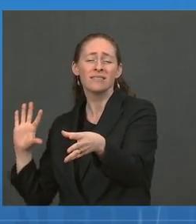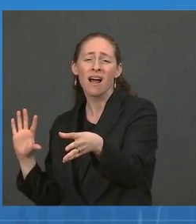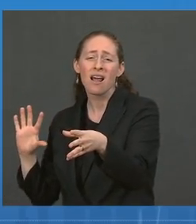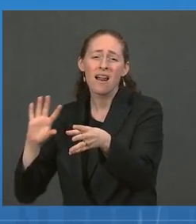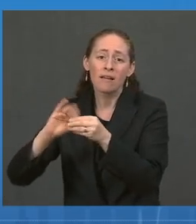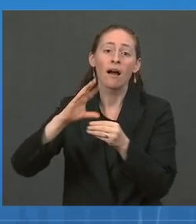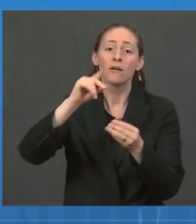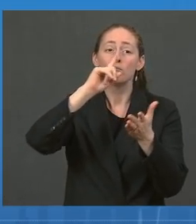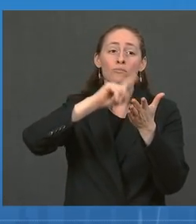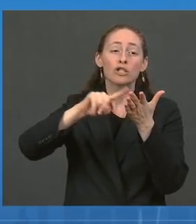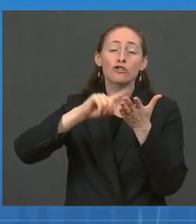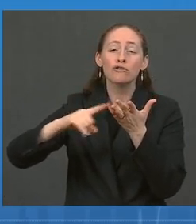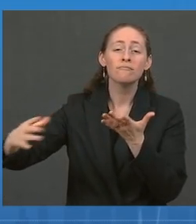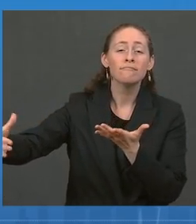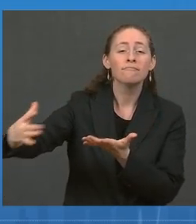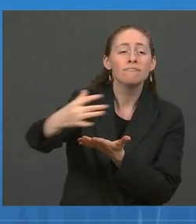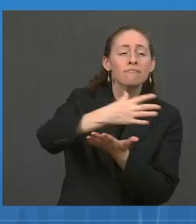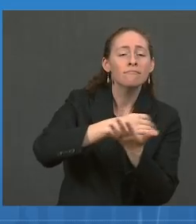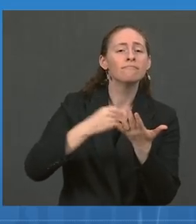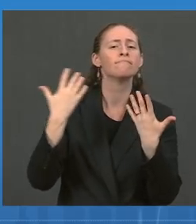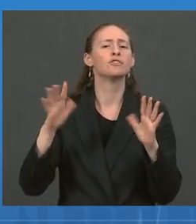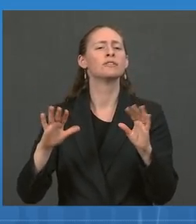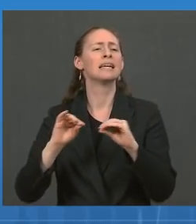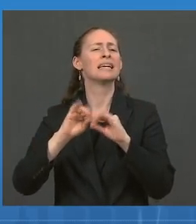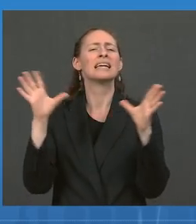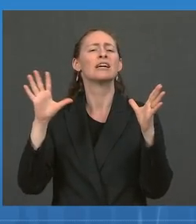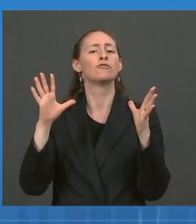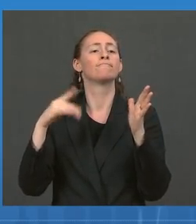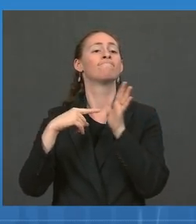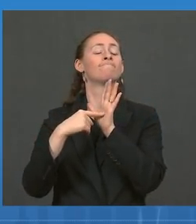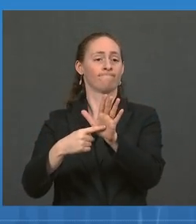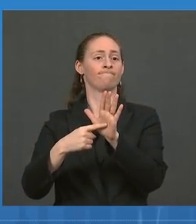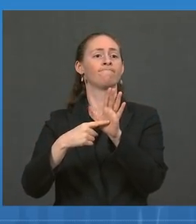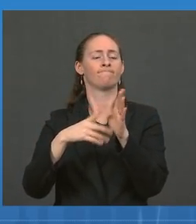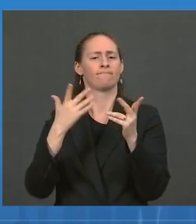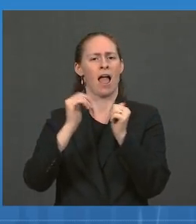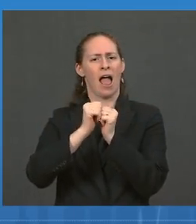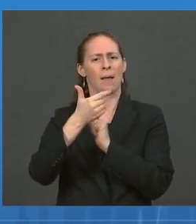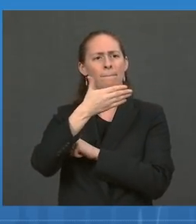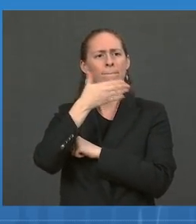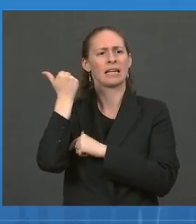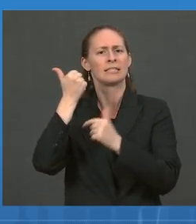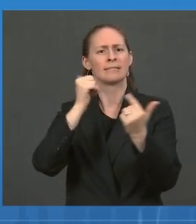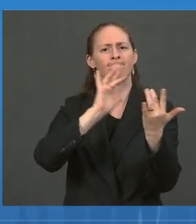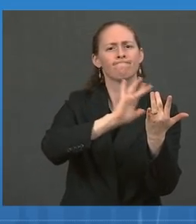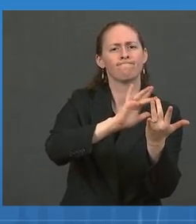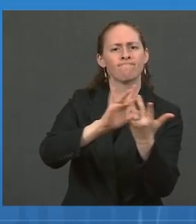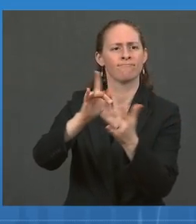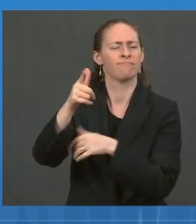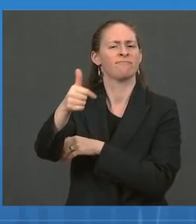that the right way to reach people is locally and in communities with faith leaders